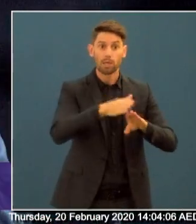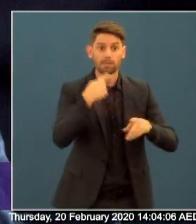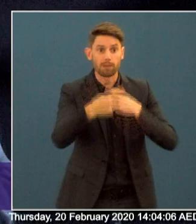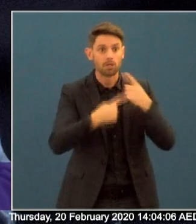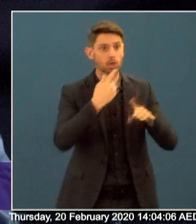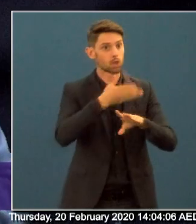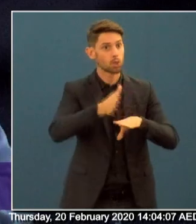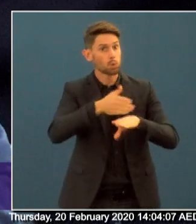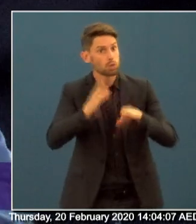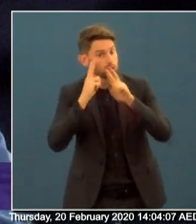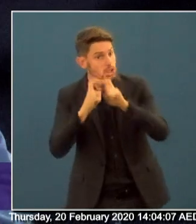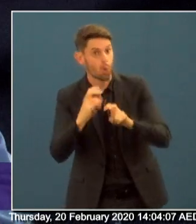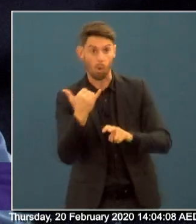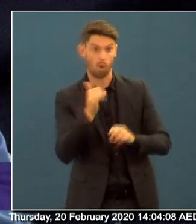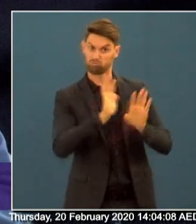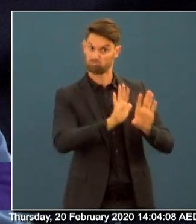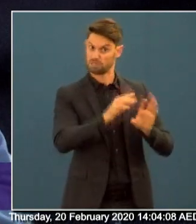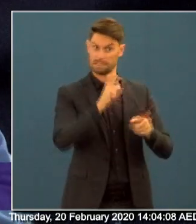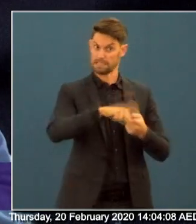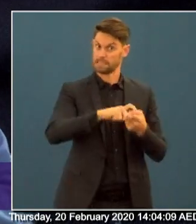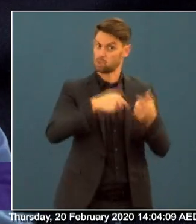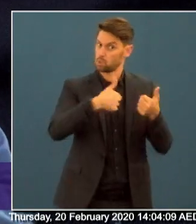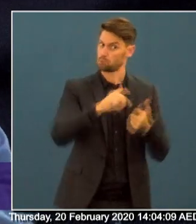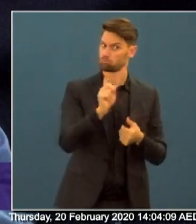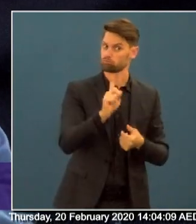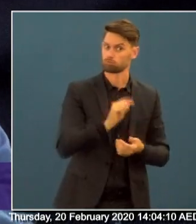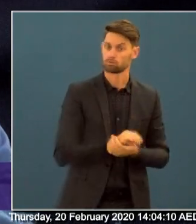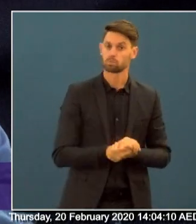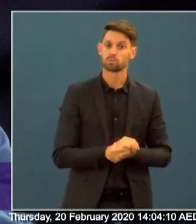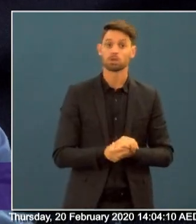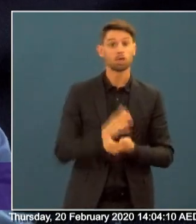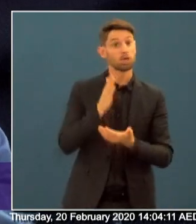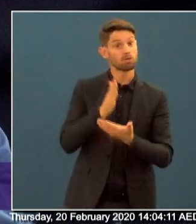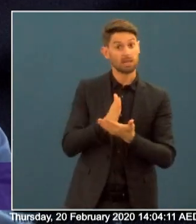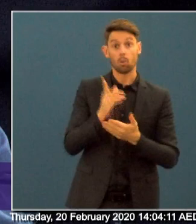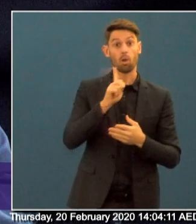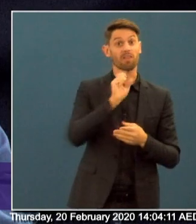I would say that the recommendations are still valid today.